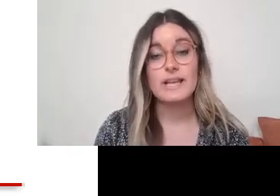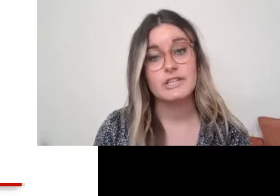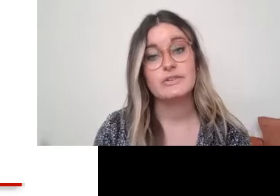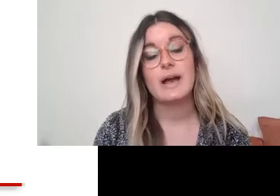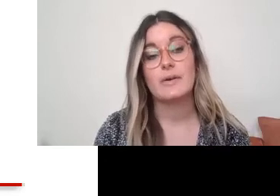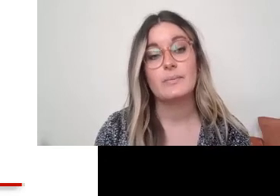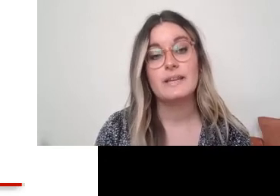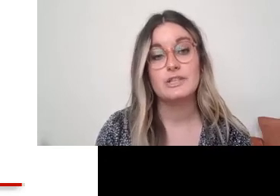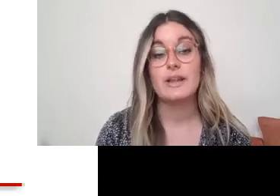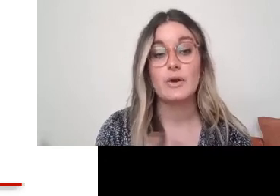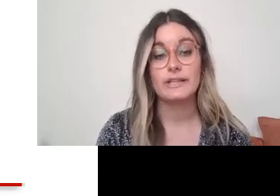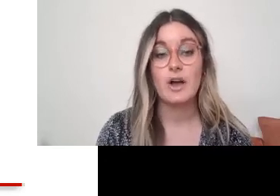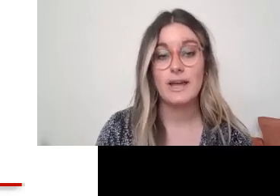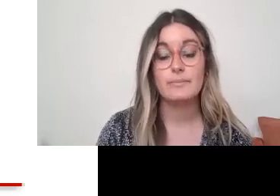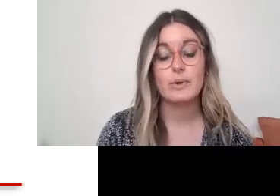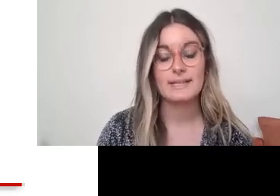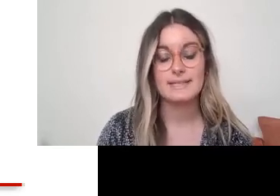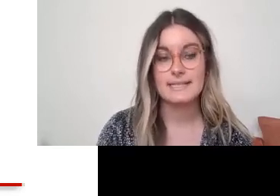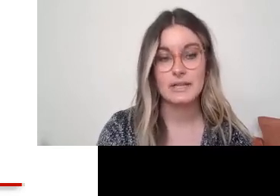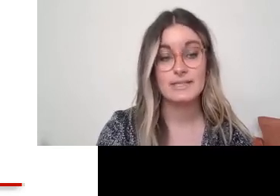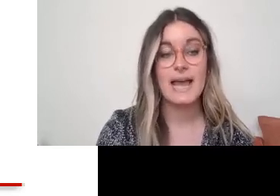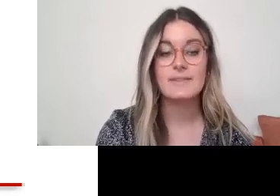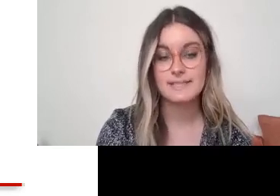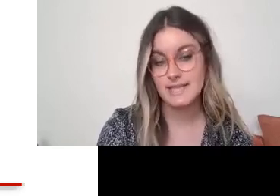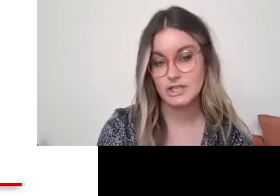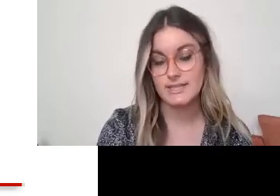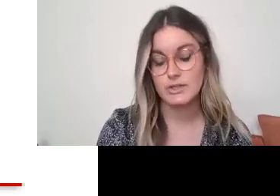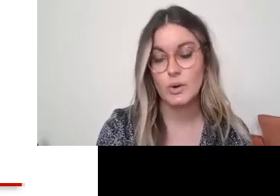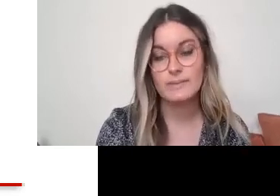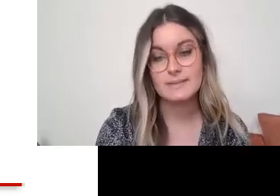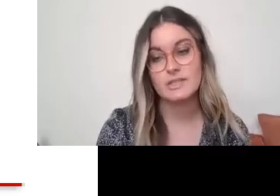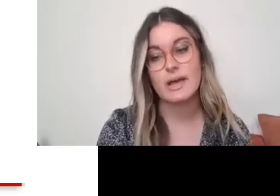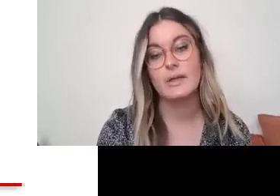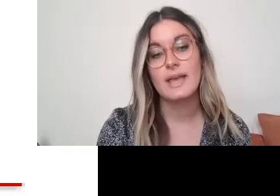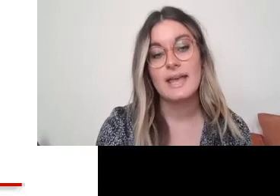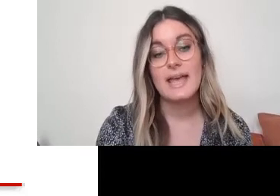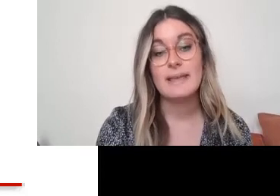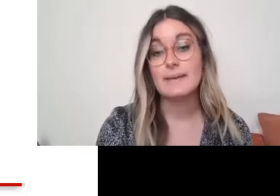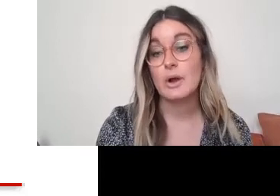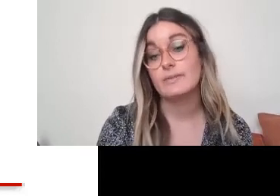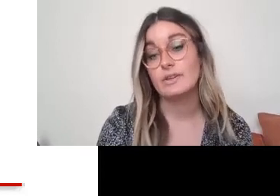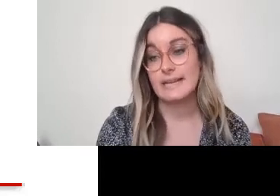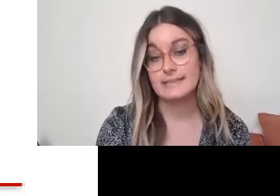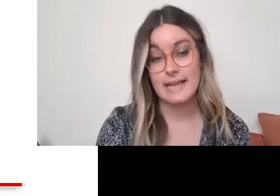So how can we do it early on in practice these skills and have these discussions to normalize mental health and make it part of our daily lives?